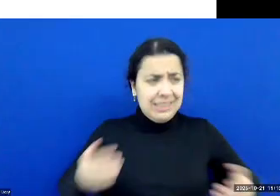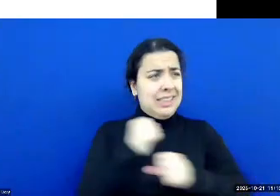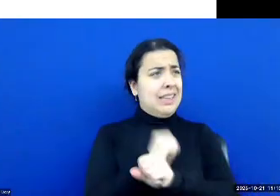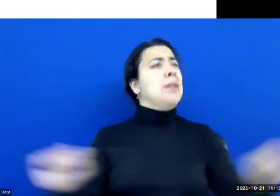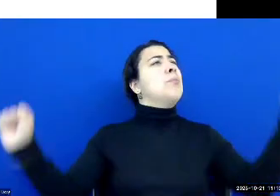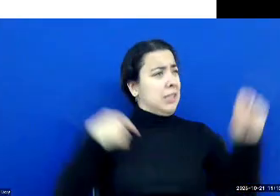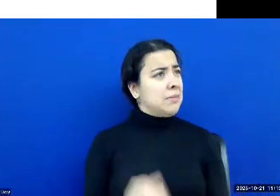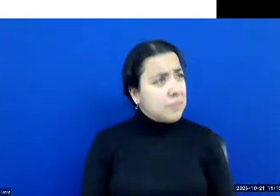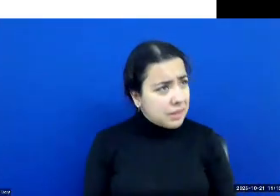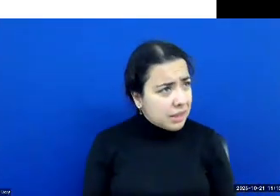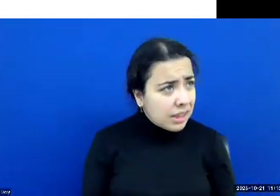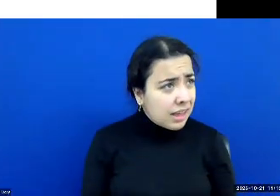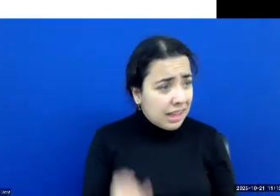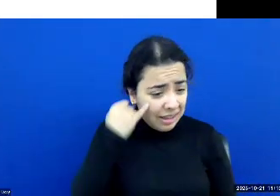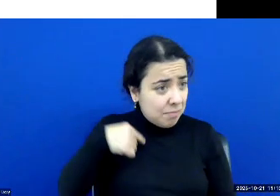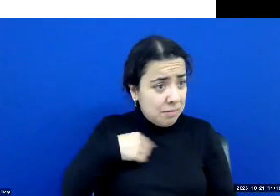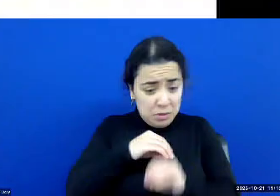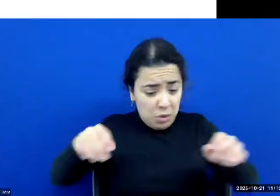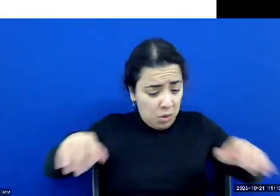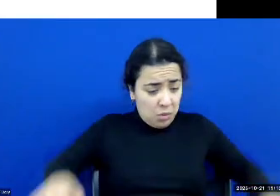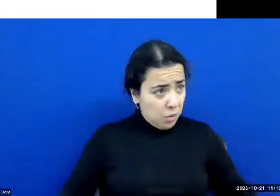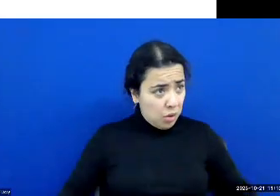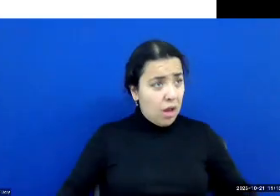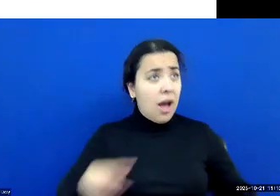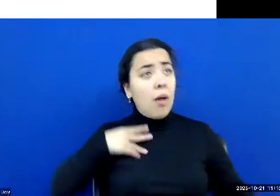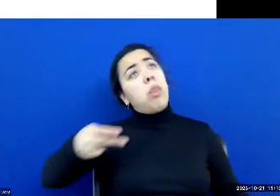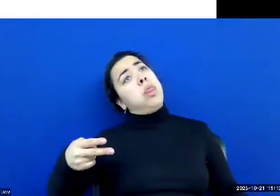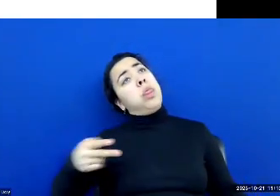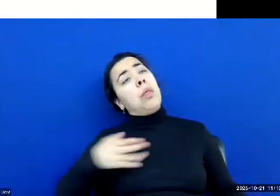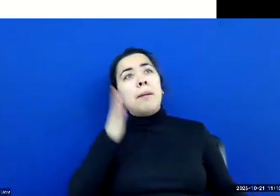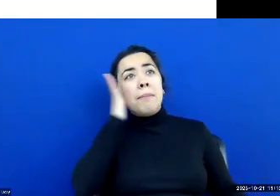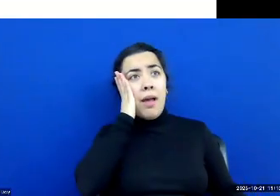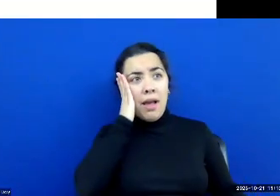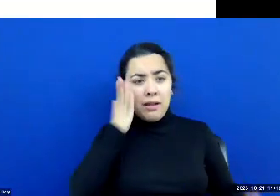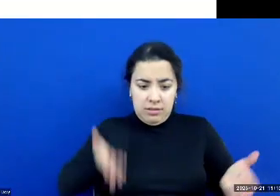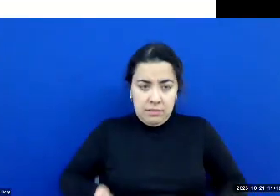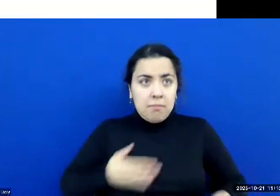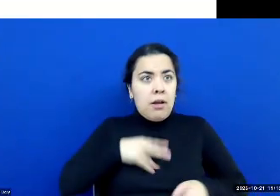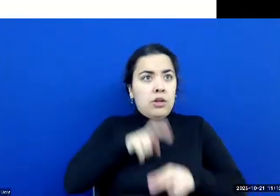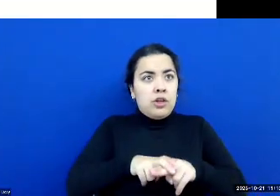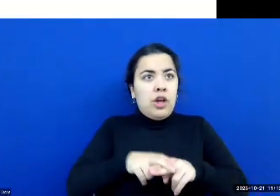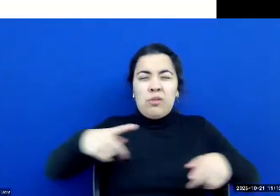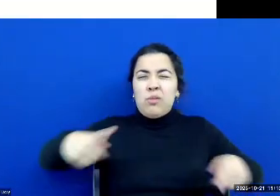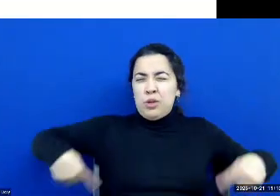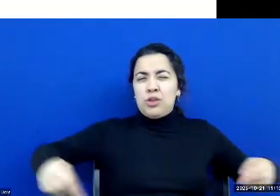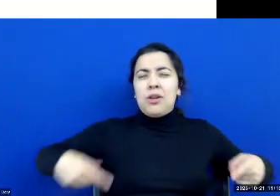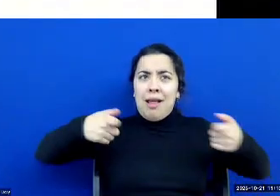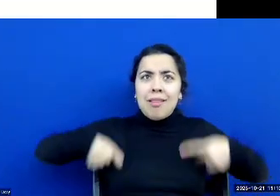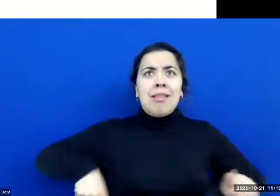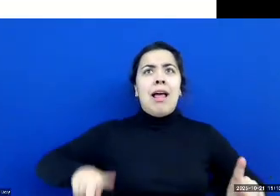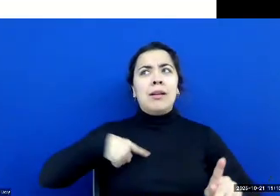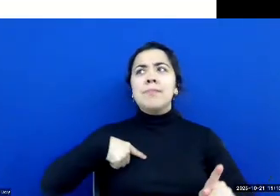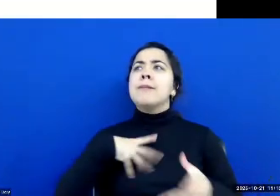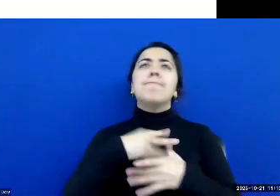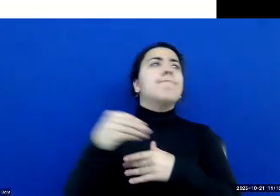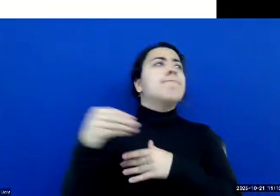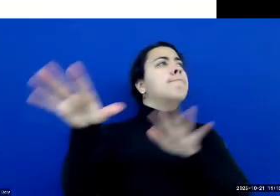Kathleen DeForest: This wheelchair liberates me. Without this chair, I would be bed-bound. My chair allows me to leave the house.